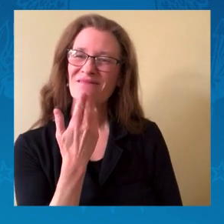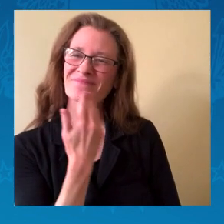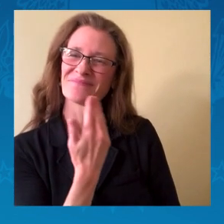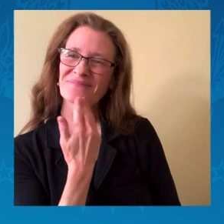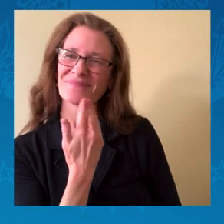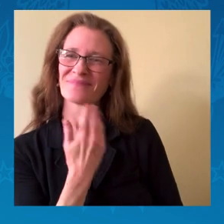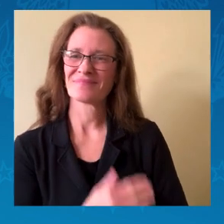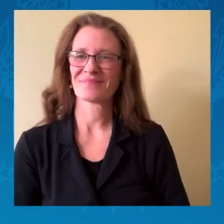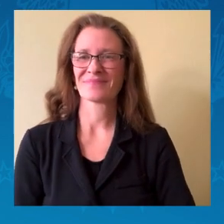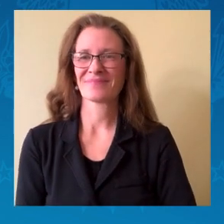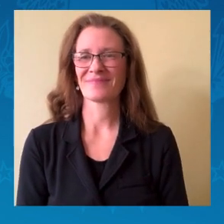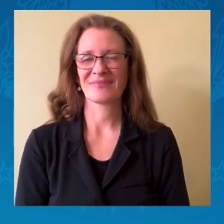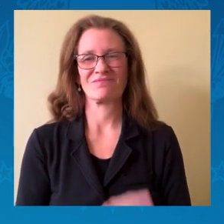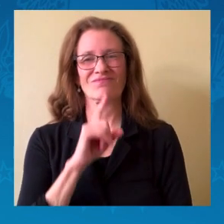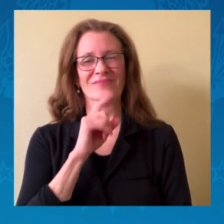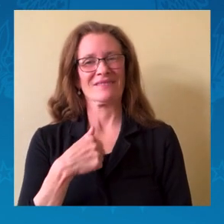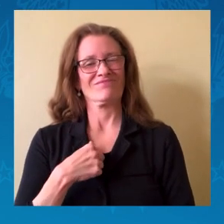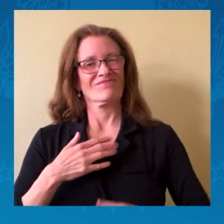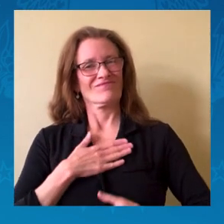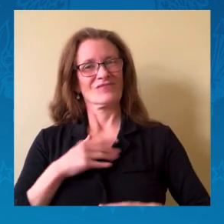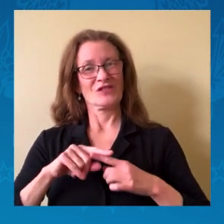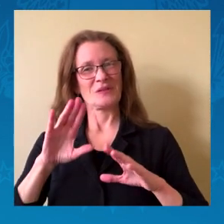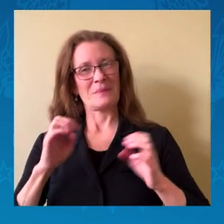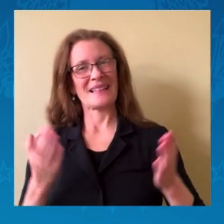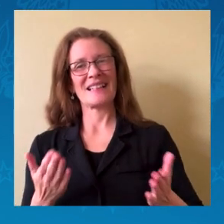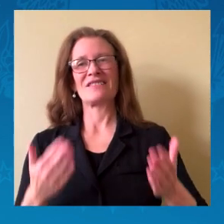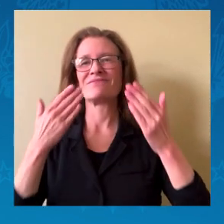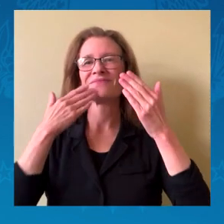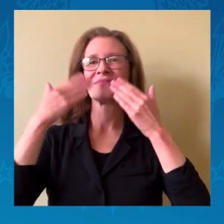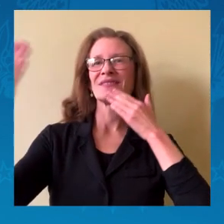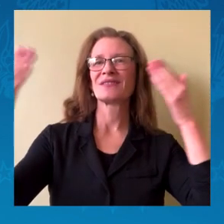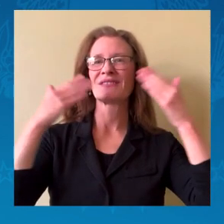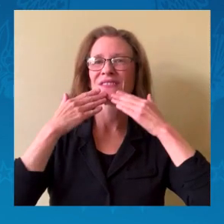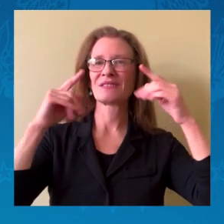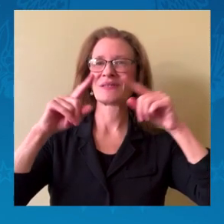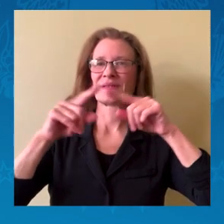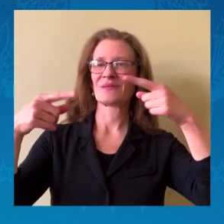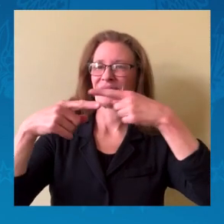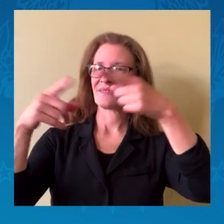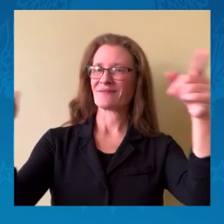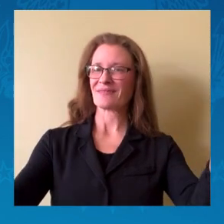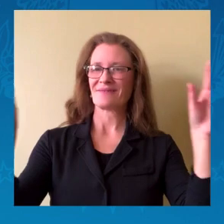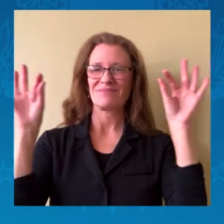including those who are joining from all around the world. In this discussion at the Department of State